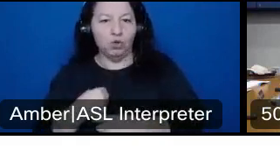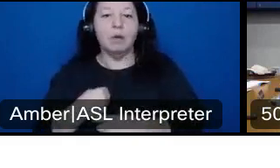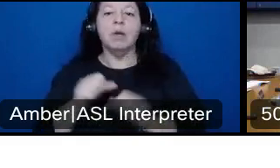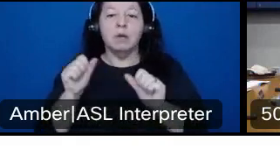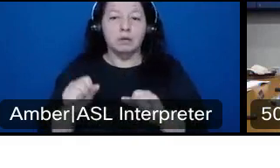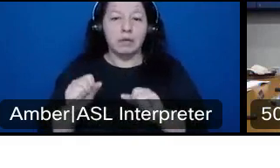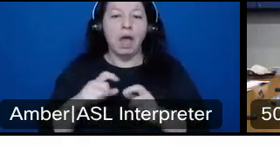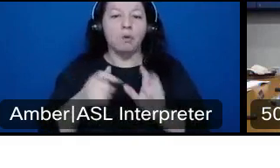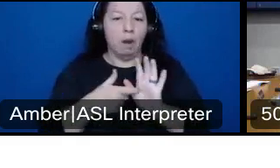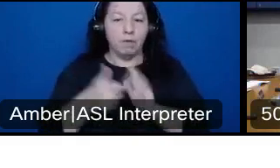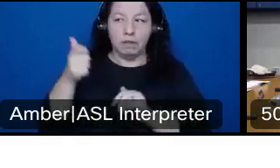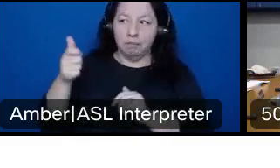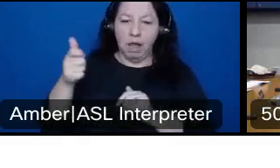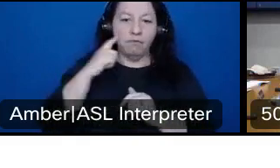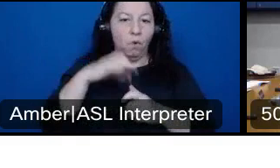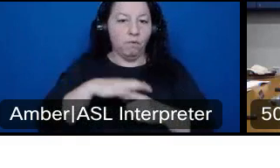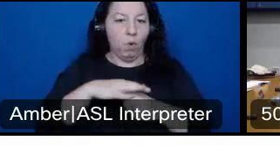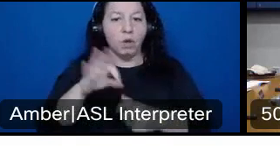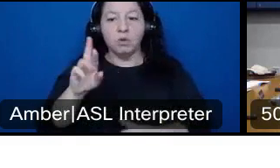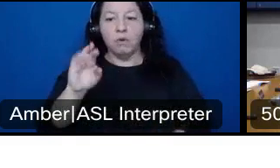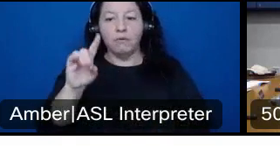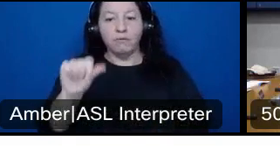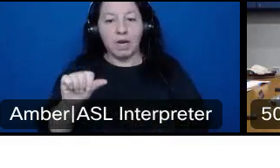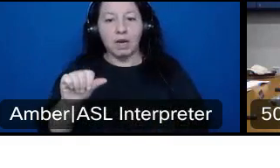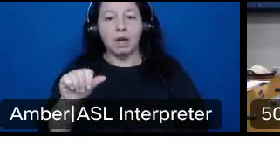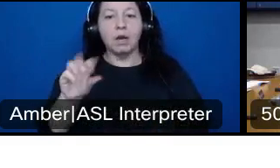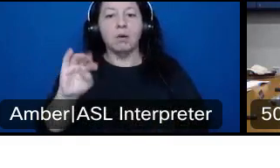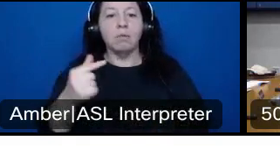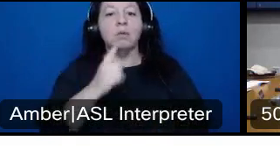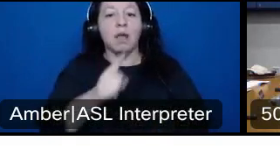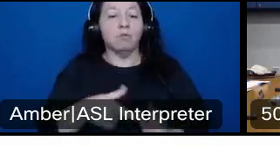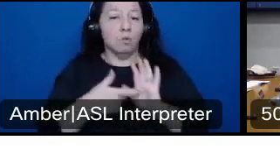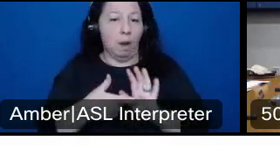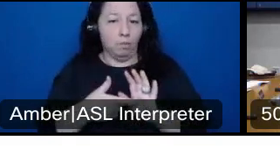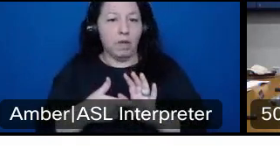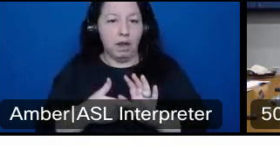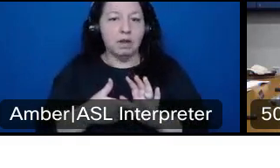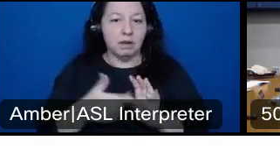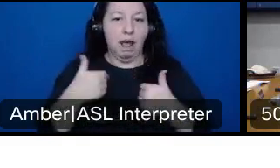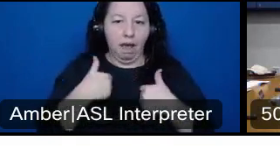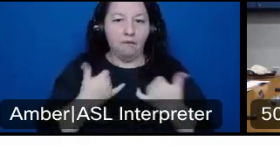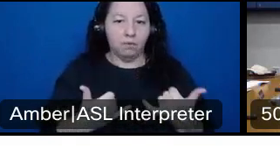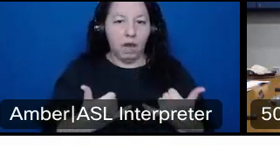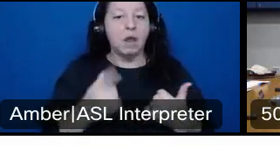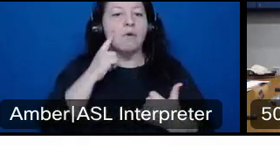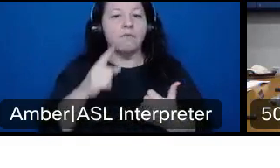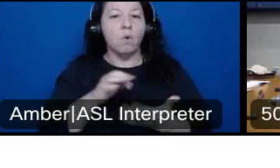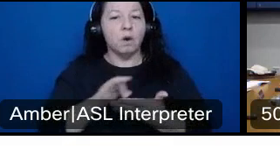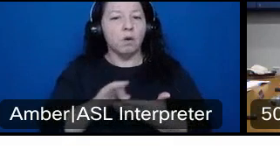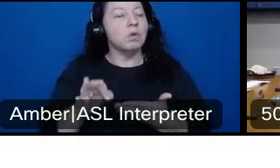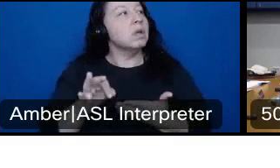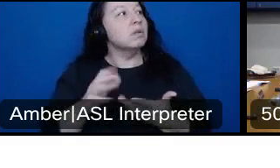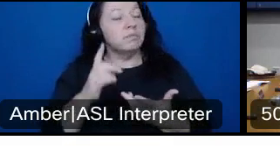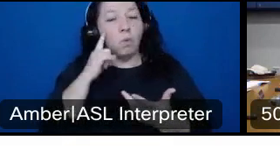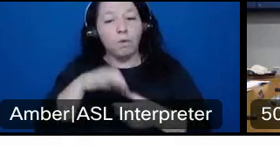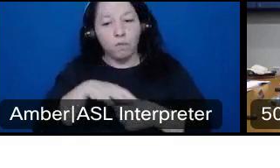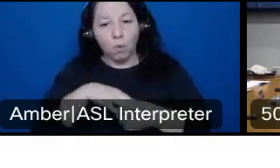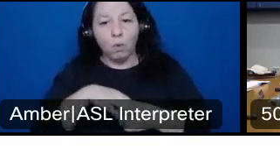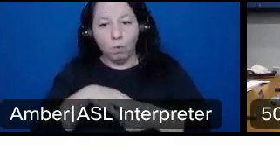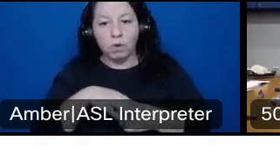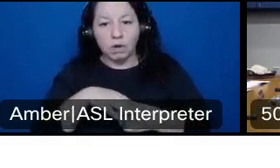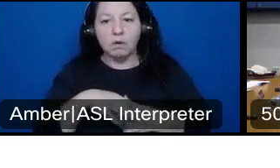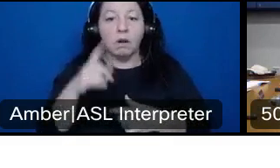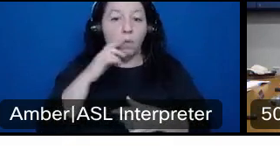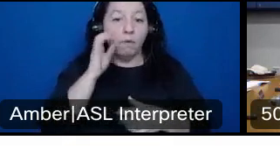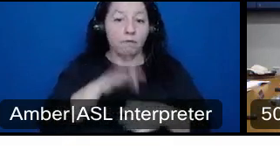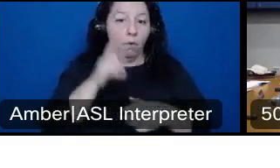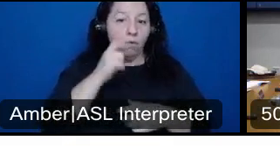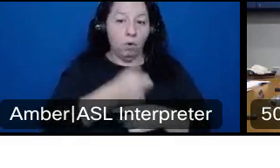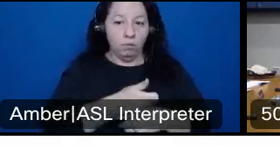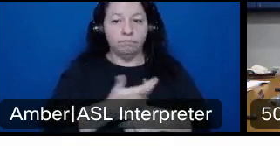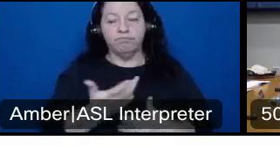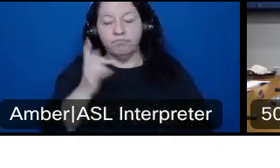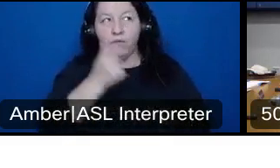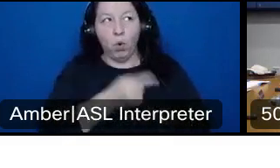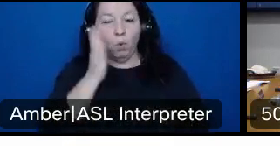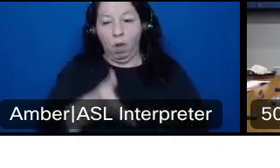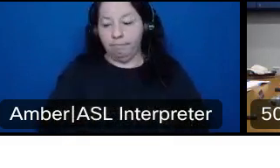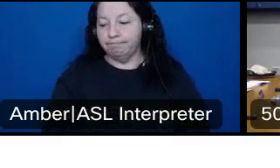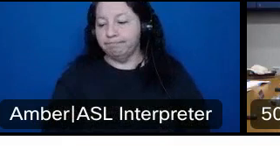So, for the record, freedom, 1 has delegated to be counted as a member for the purposes of quorum and voting in her place. Um, so next on the agenda is the adoption of the.